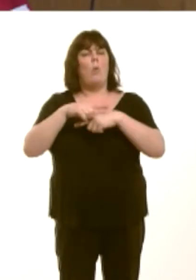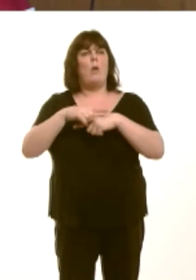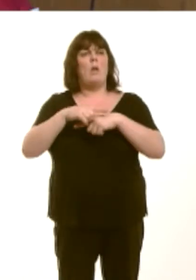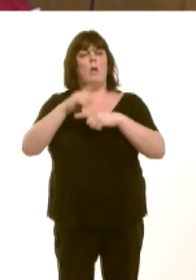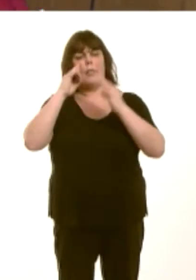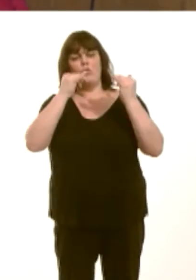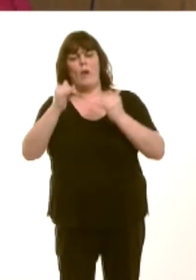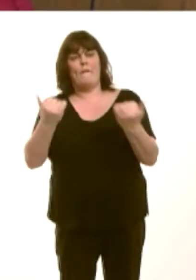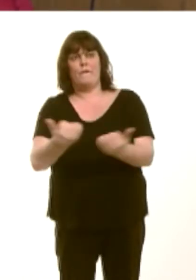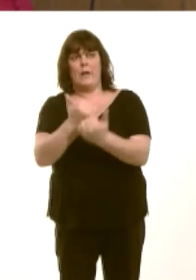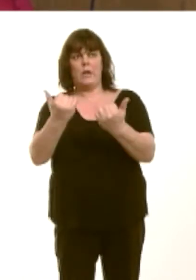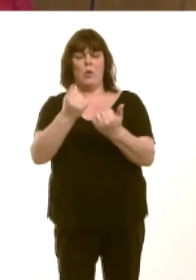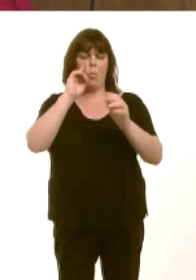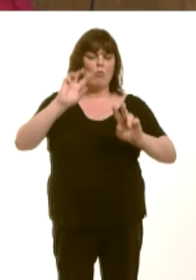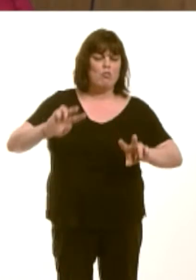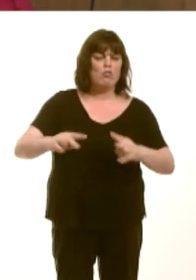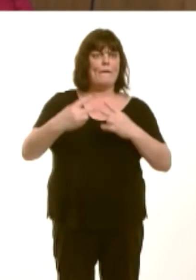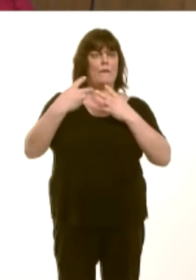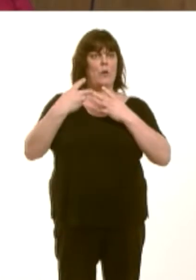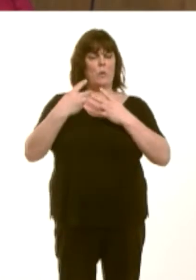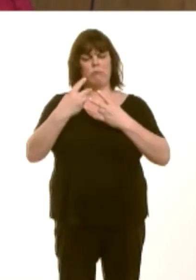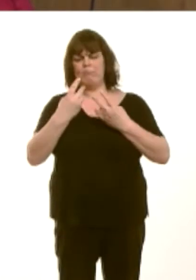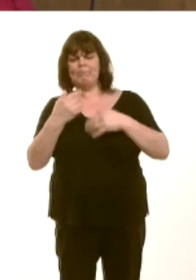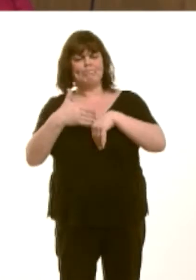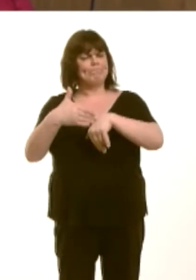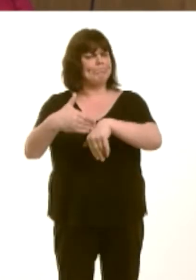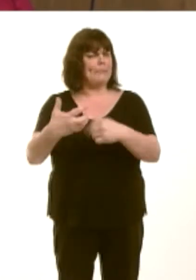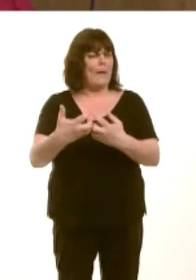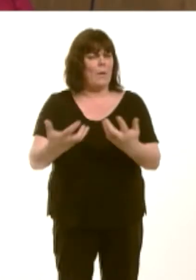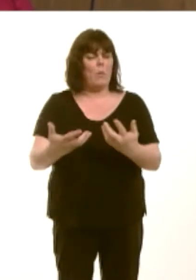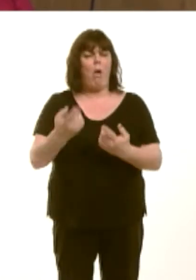an end, the results of that trial with a view to looking at what then happens in Port Talbot.